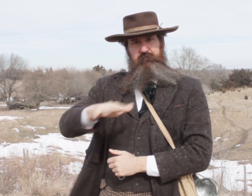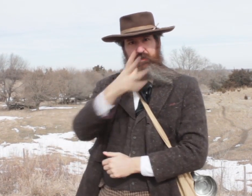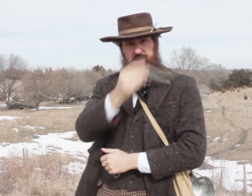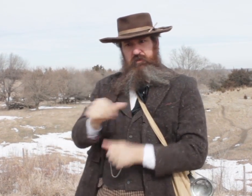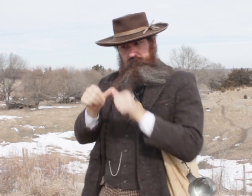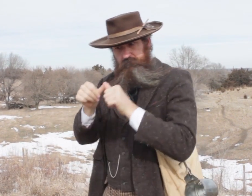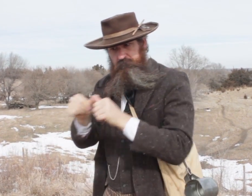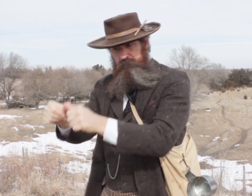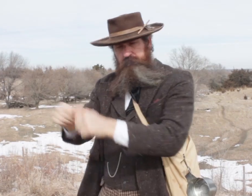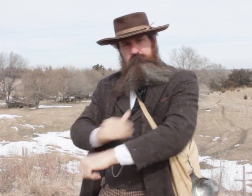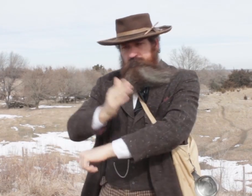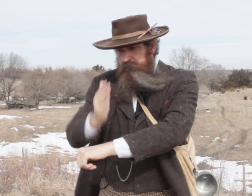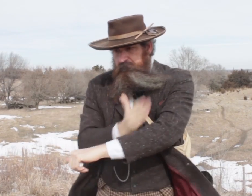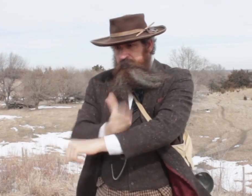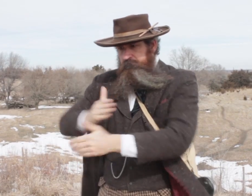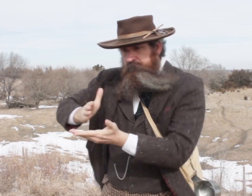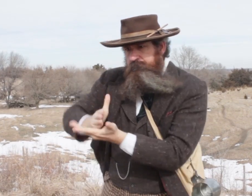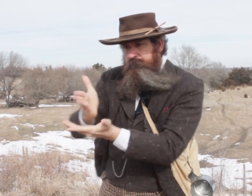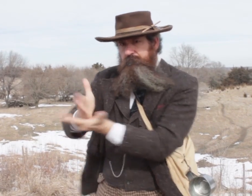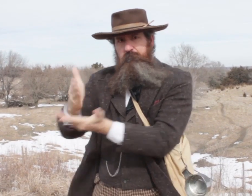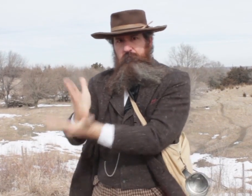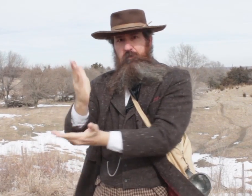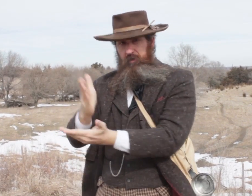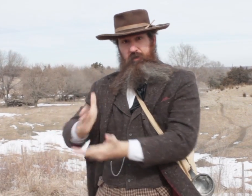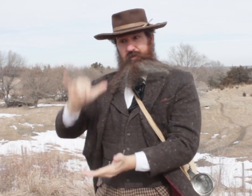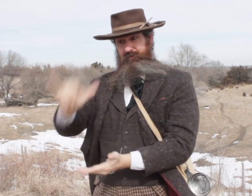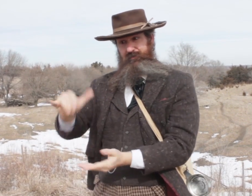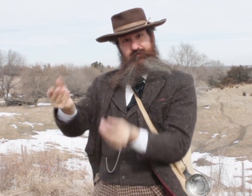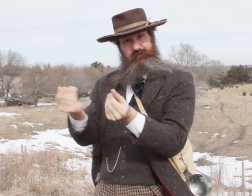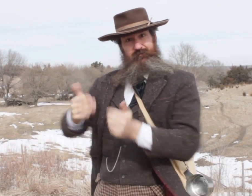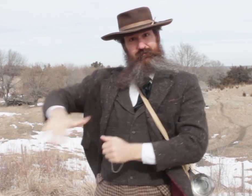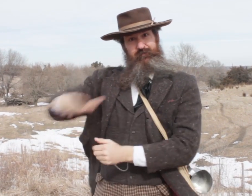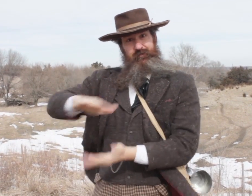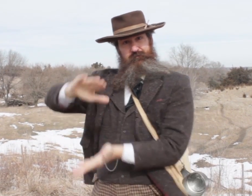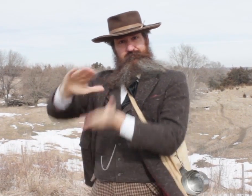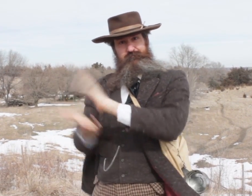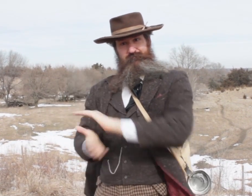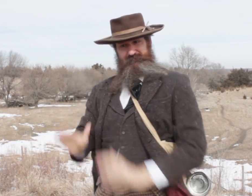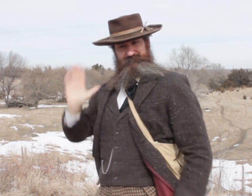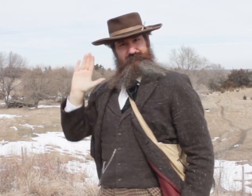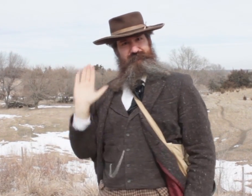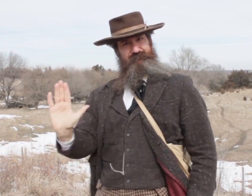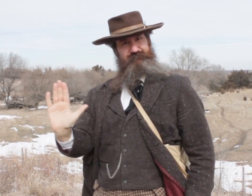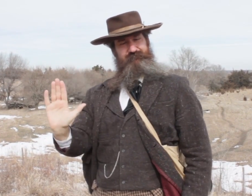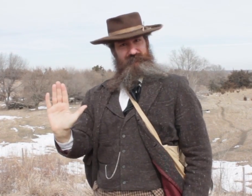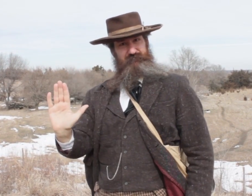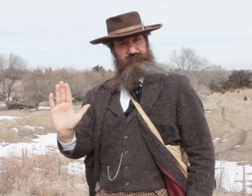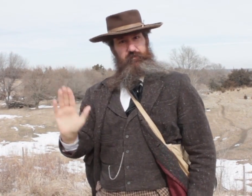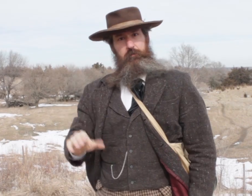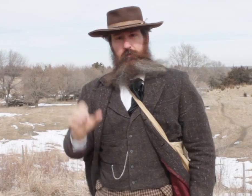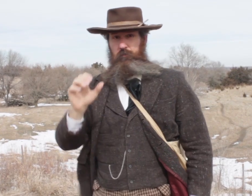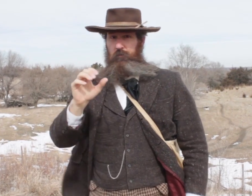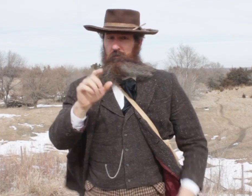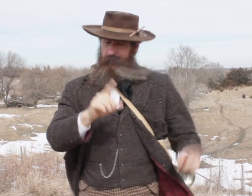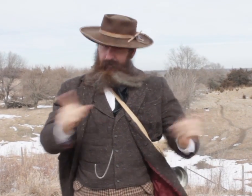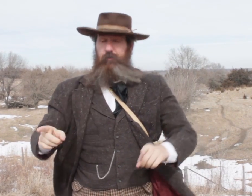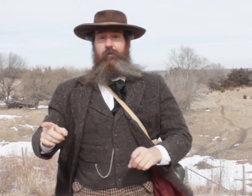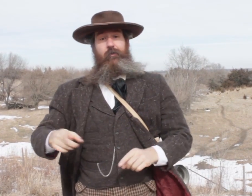They could remain on the land and improve upon it then the land would become their own.